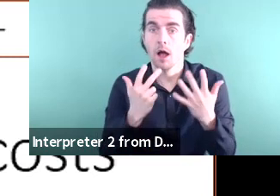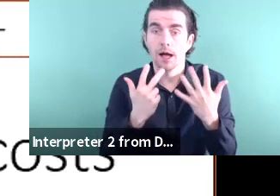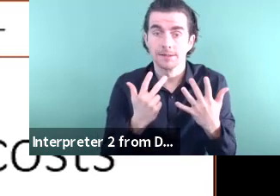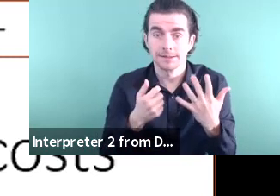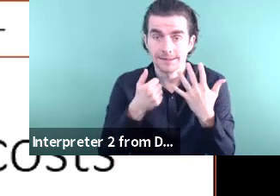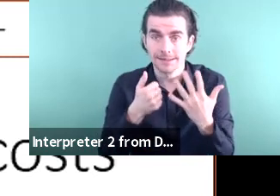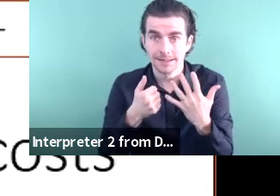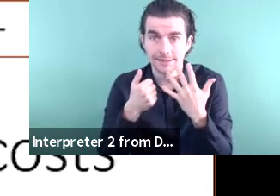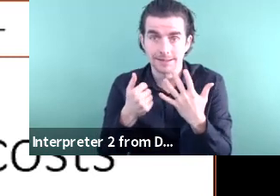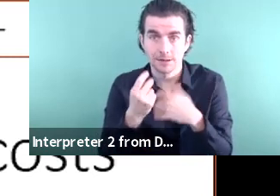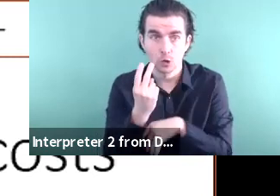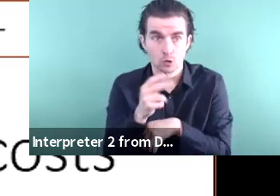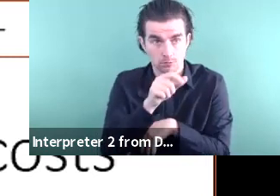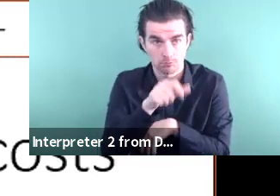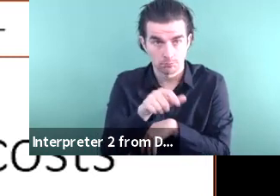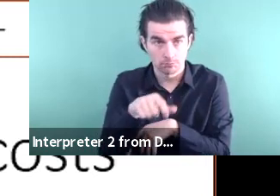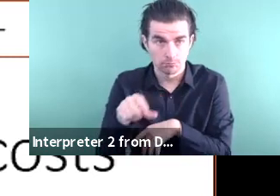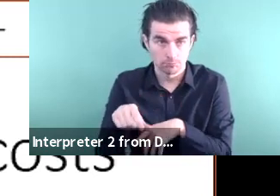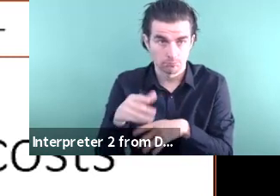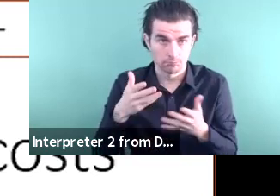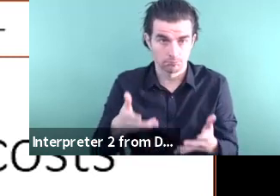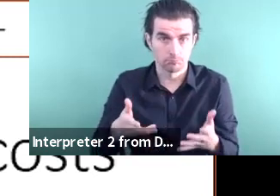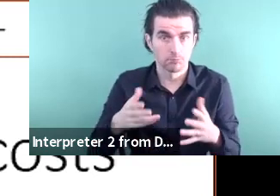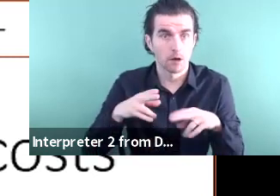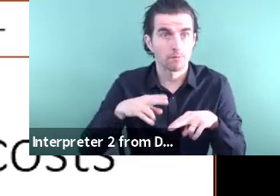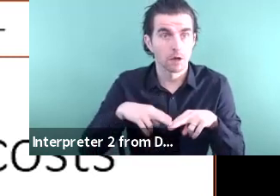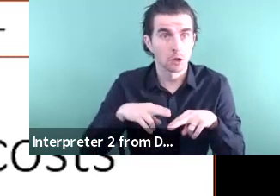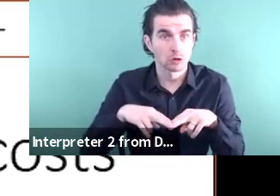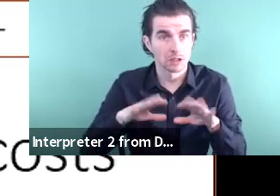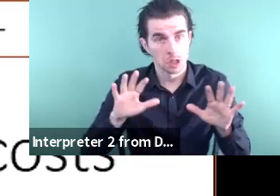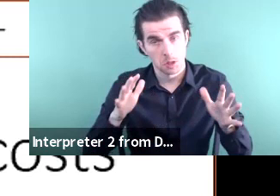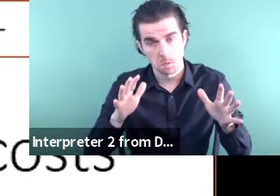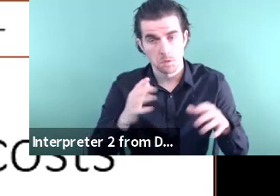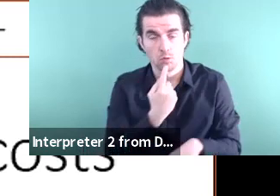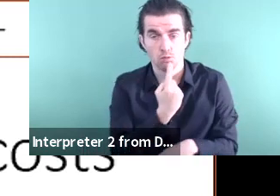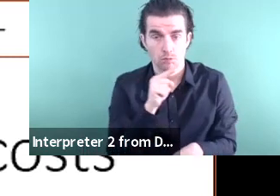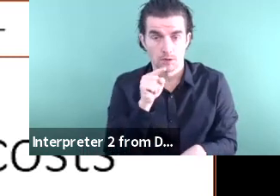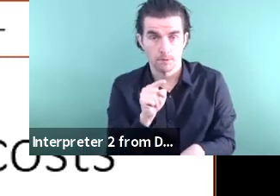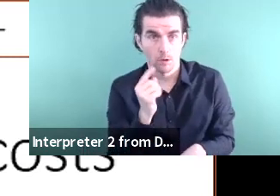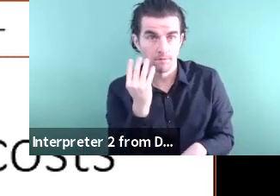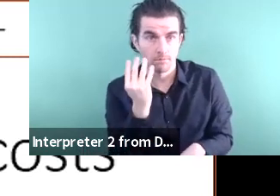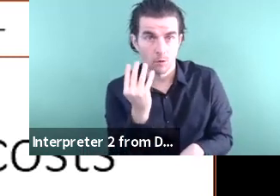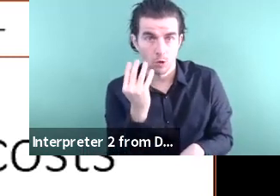only scheme, there is also a monthly bus fare concession, there is a programme for